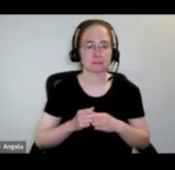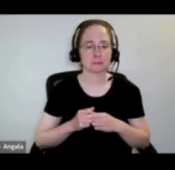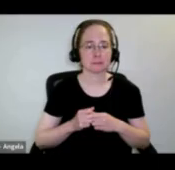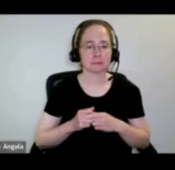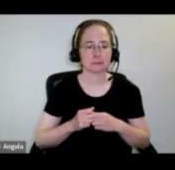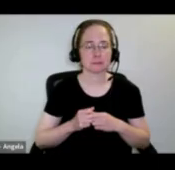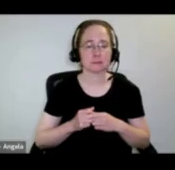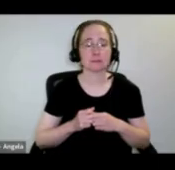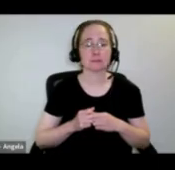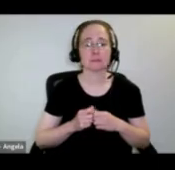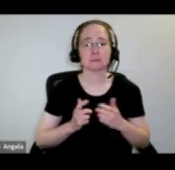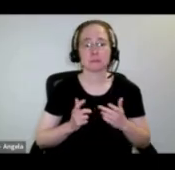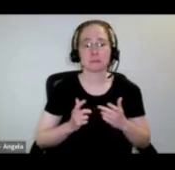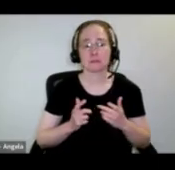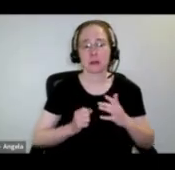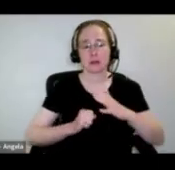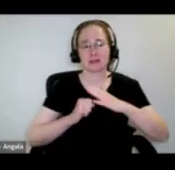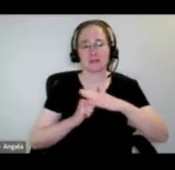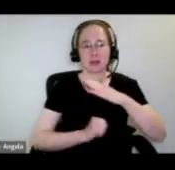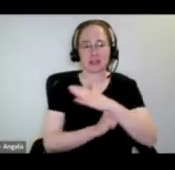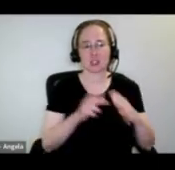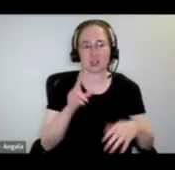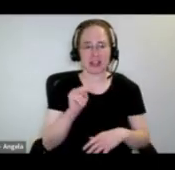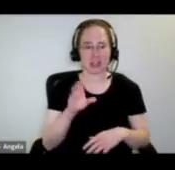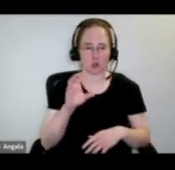Rosa Plasencia: To go ahead and get started, here we go.